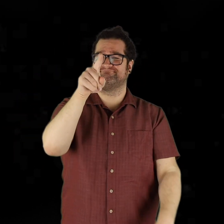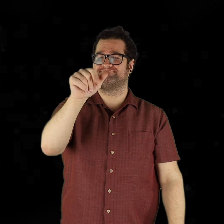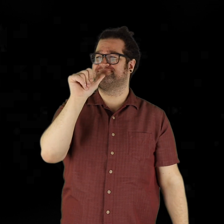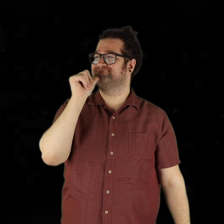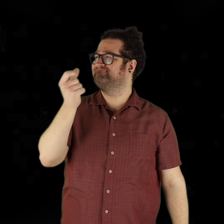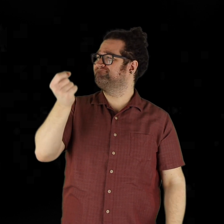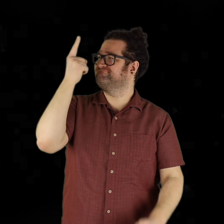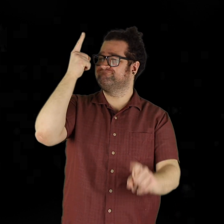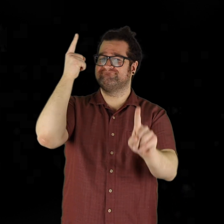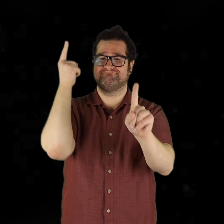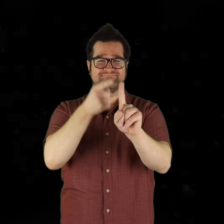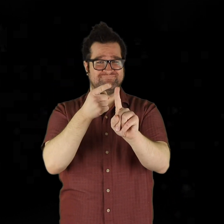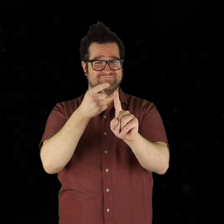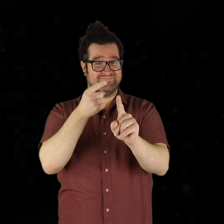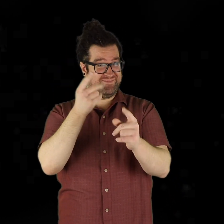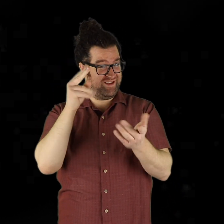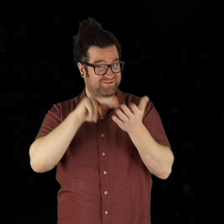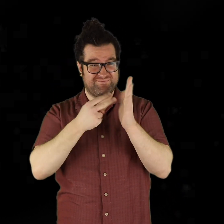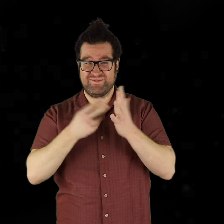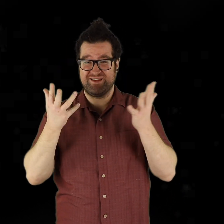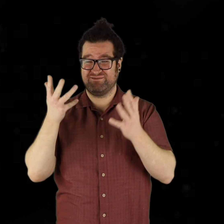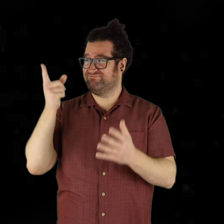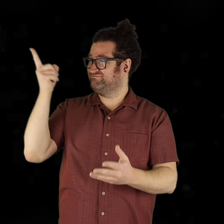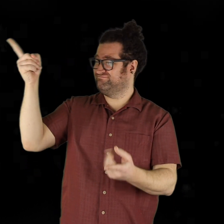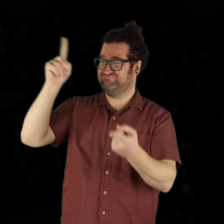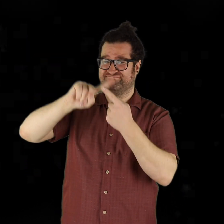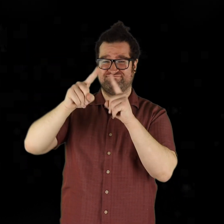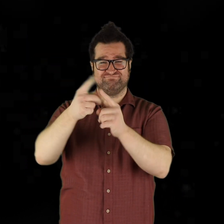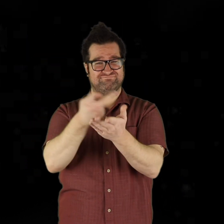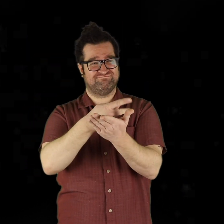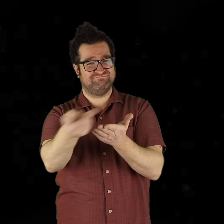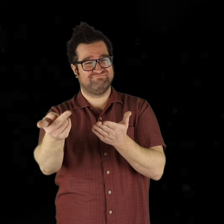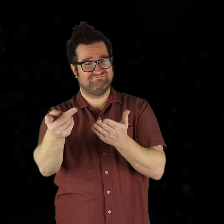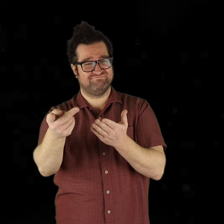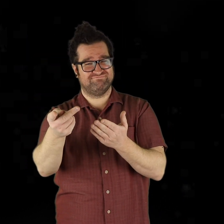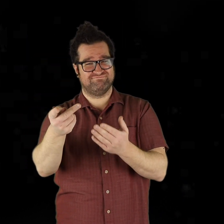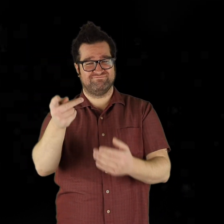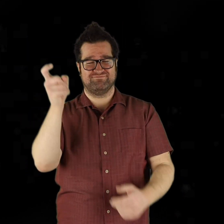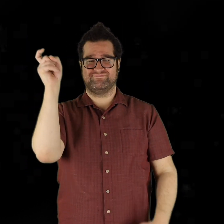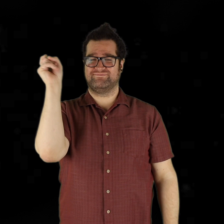And you don't get the point because he's failed?